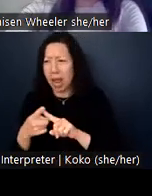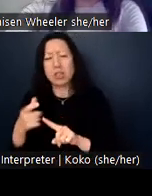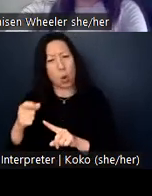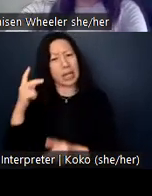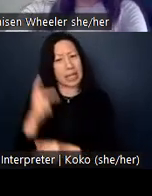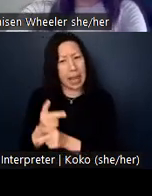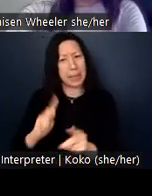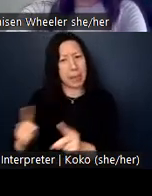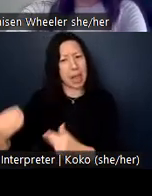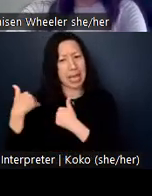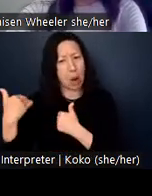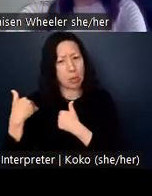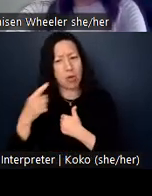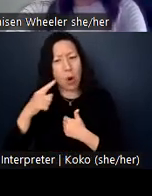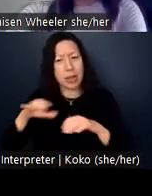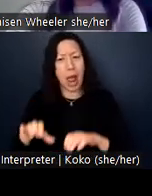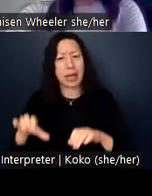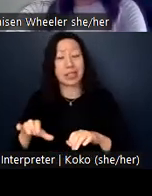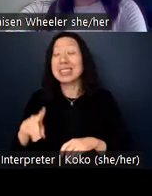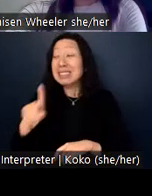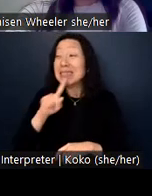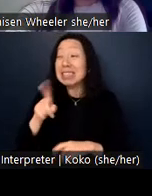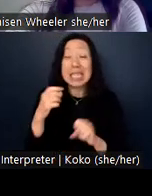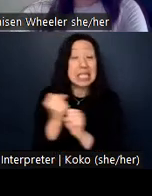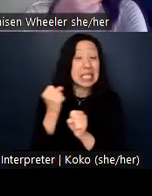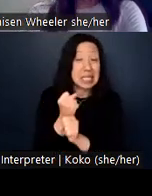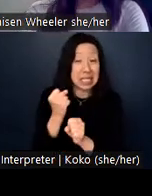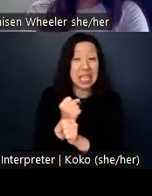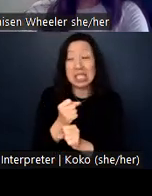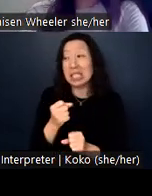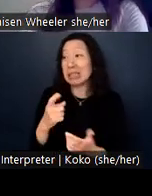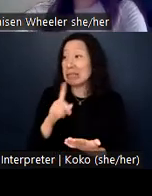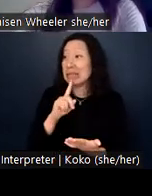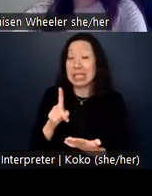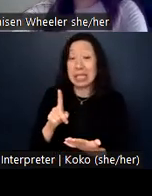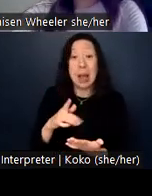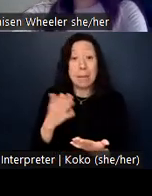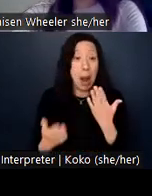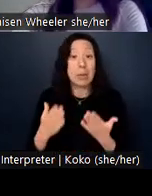it's very likely that you that you have a survivor of abuse in your life, and it's equally